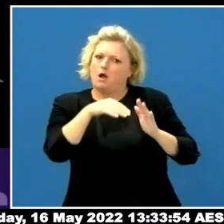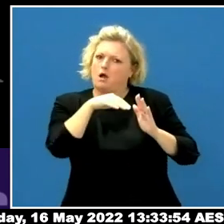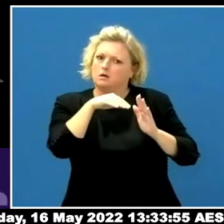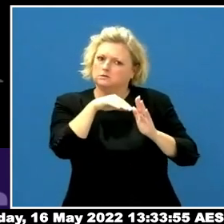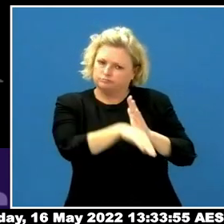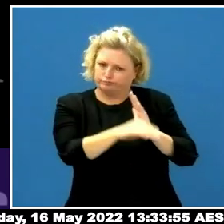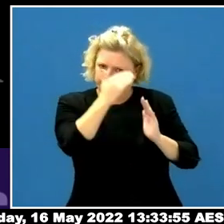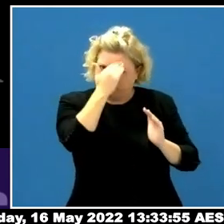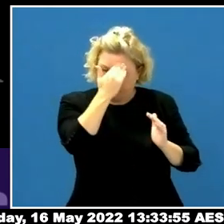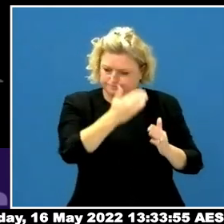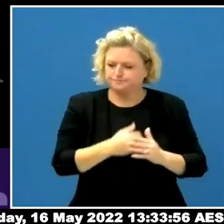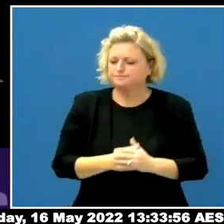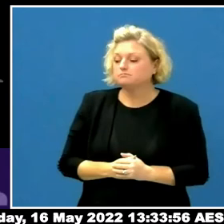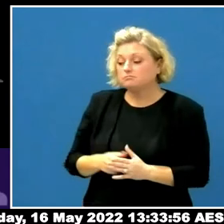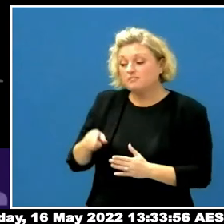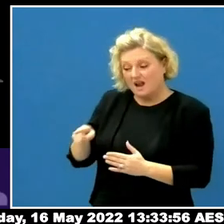Absolutely.